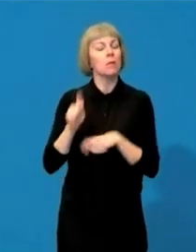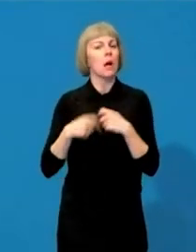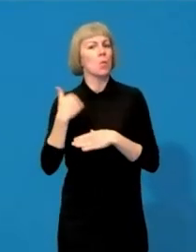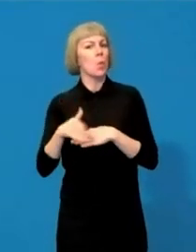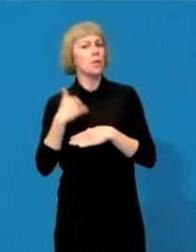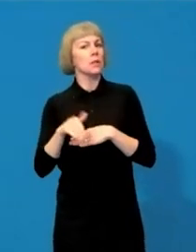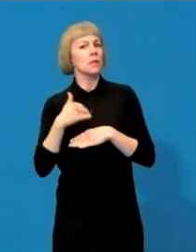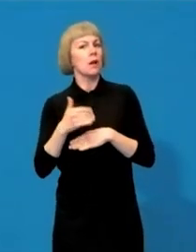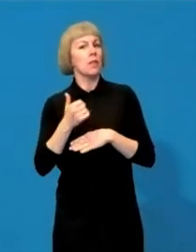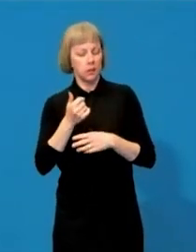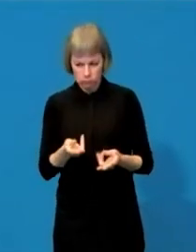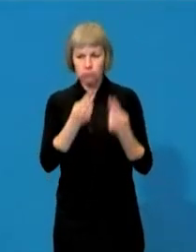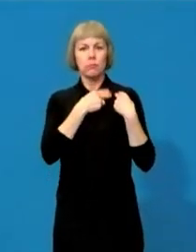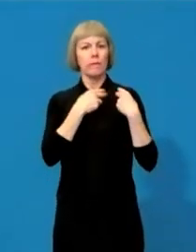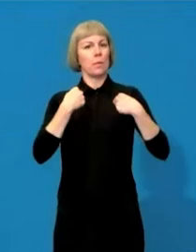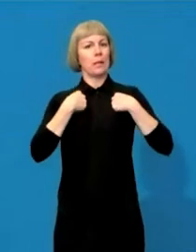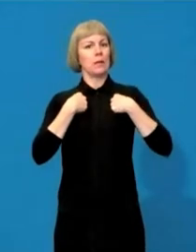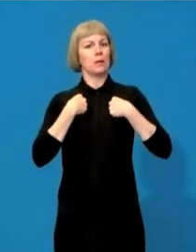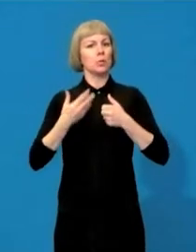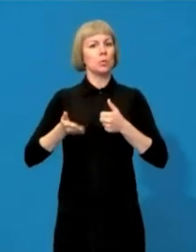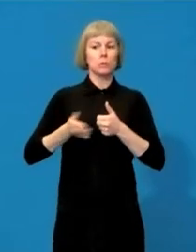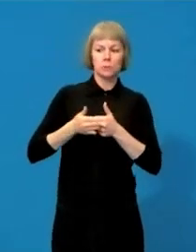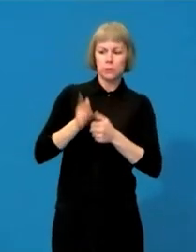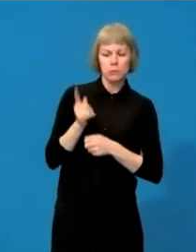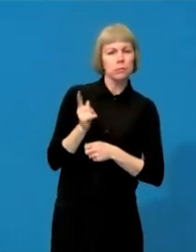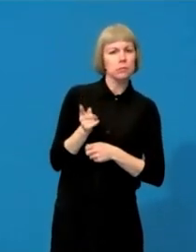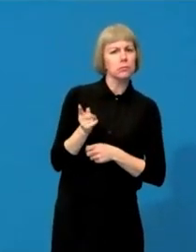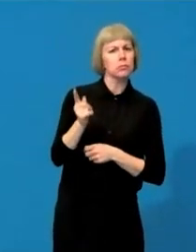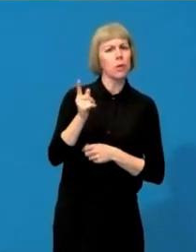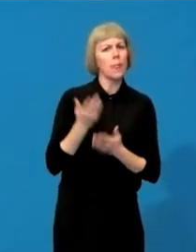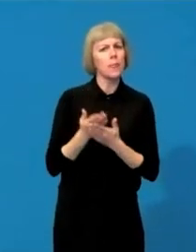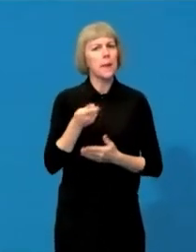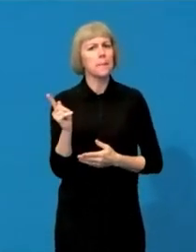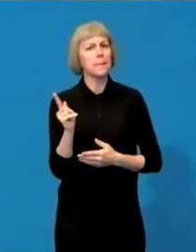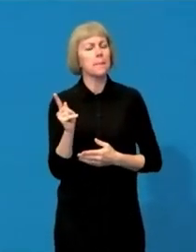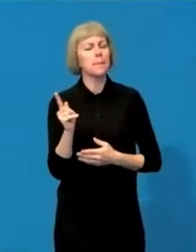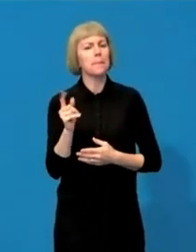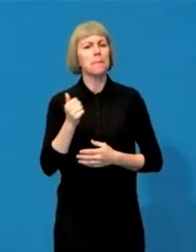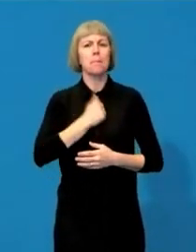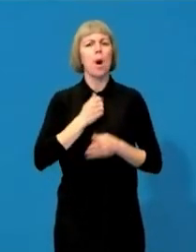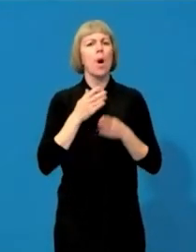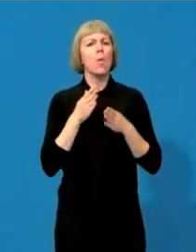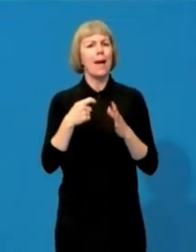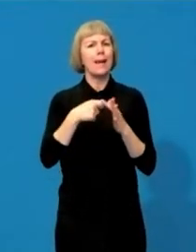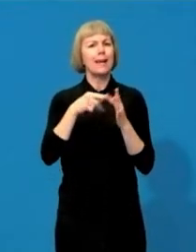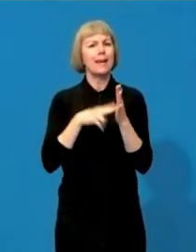that's part of my job as in the kin - in the kinship system and cultural system, you know.